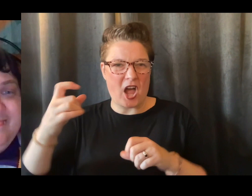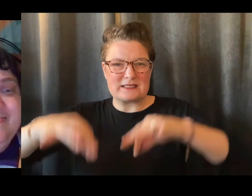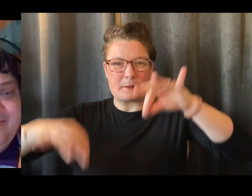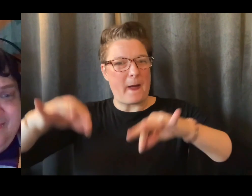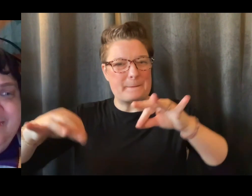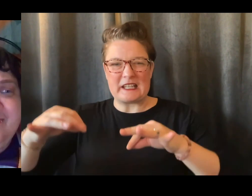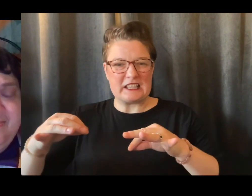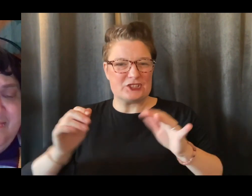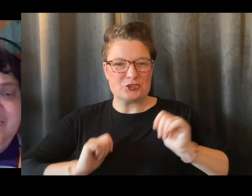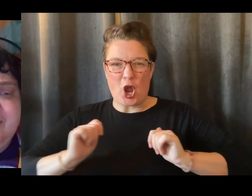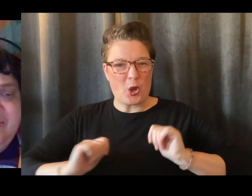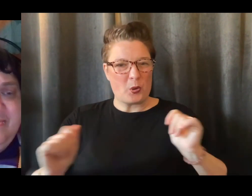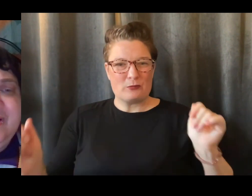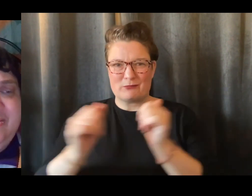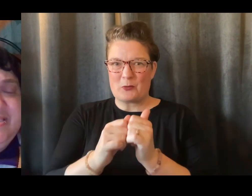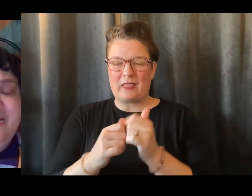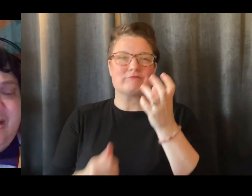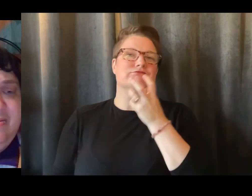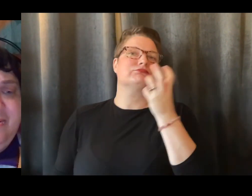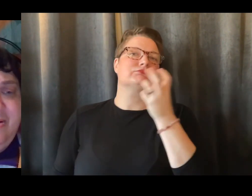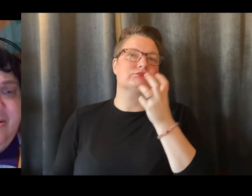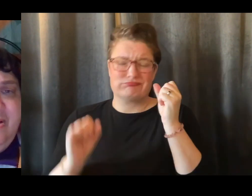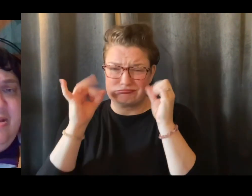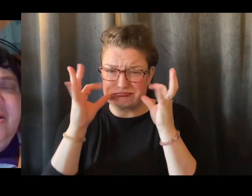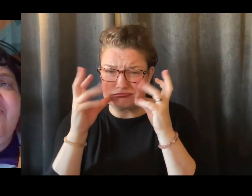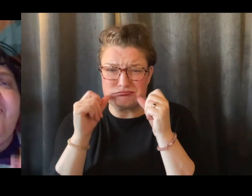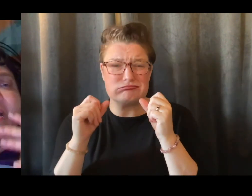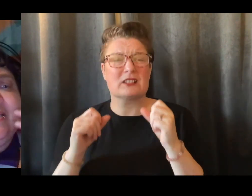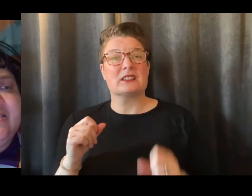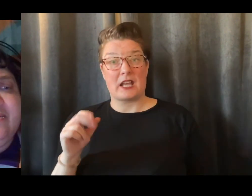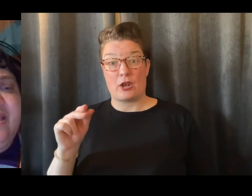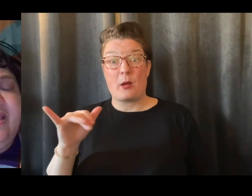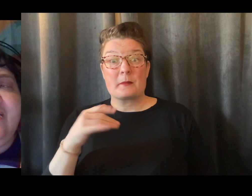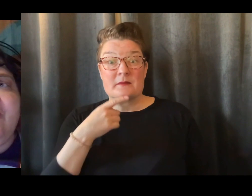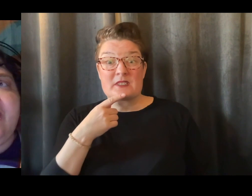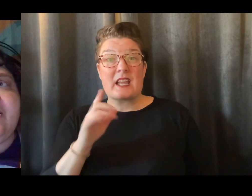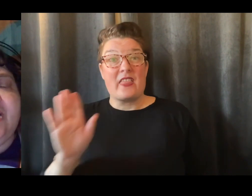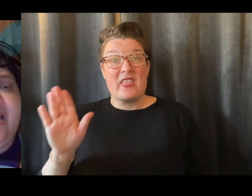Nomy: It was incredible. Rebekah: It was amazing. Nomy: Their voice, they were like channeling such this old world voice